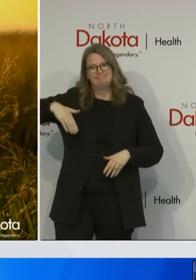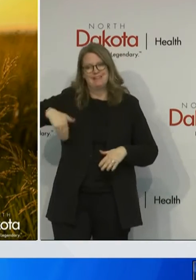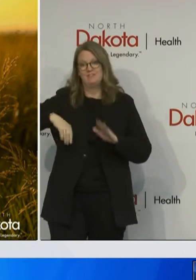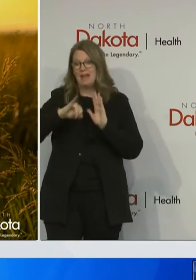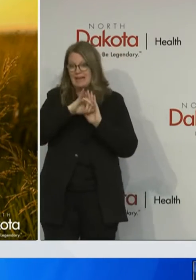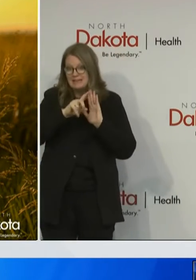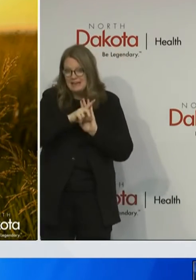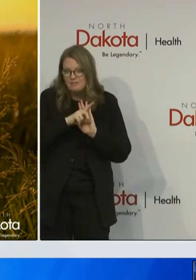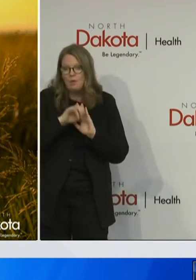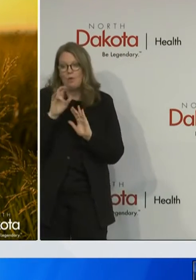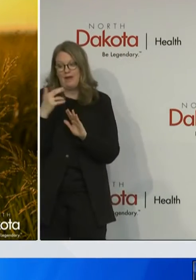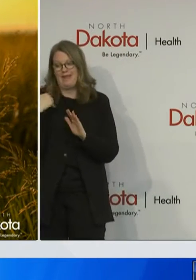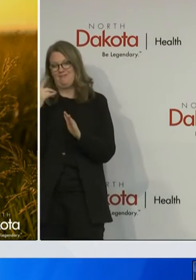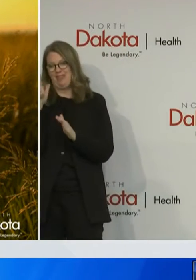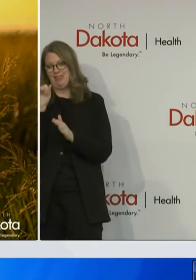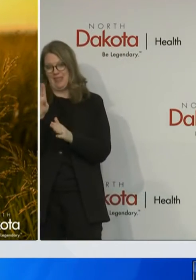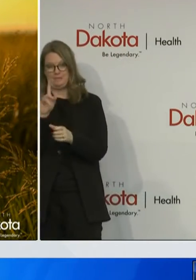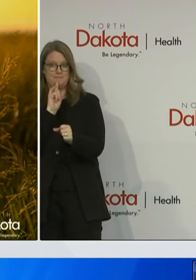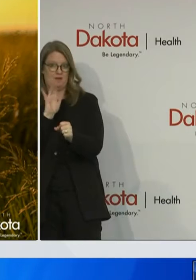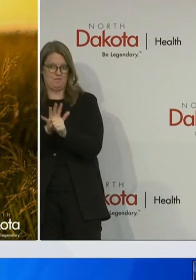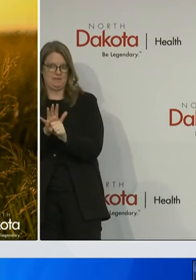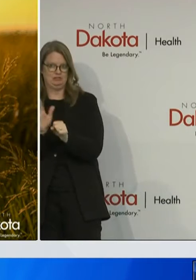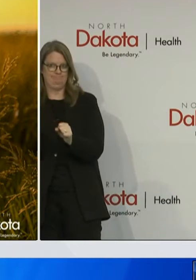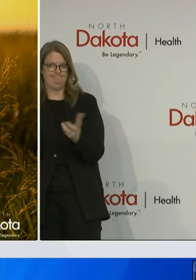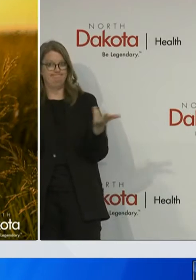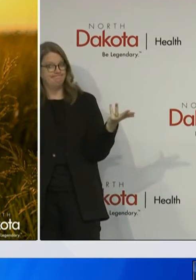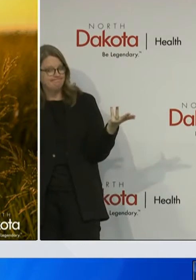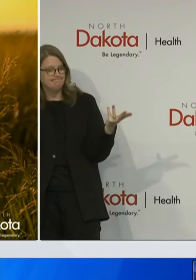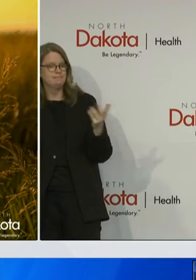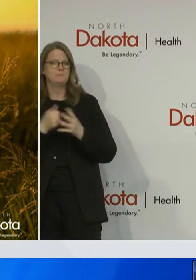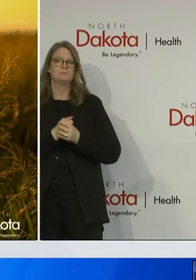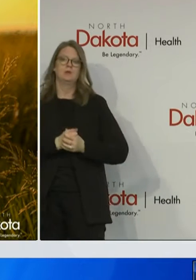THEY MUTATE AS WE GO. WE SEE THIS WITH OTHER NOTICES.